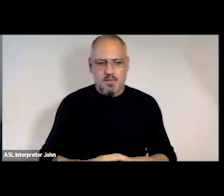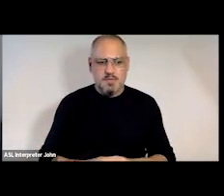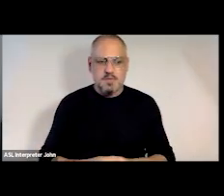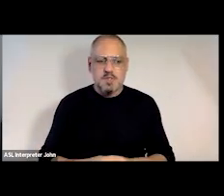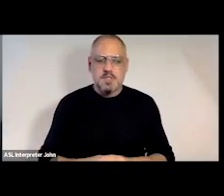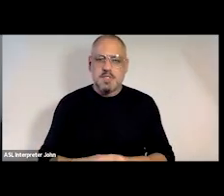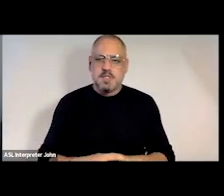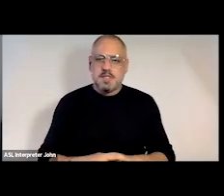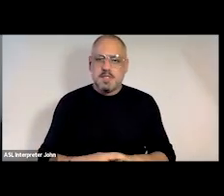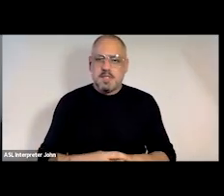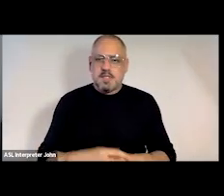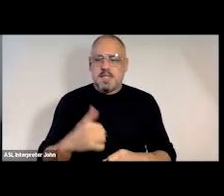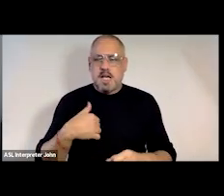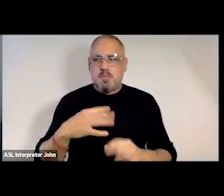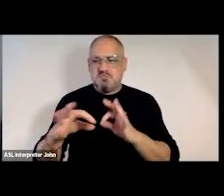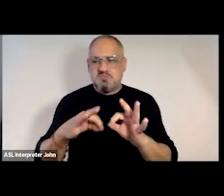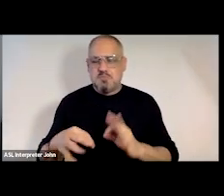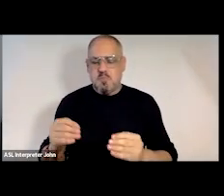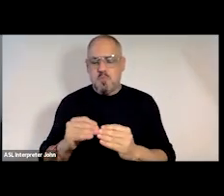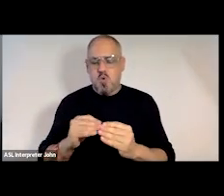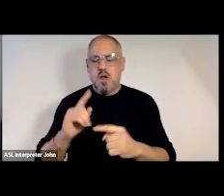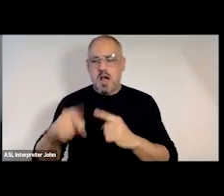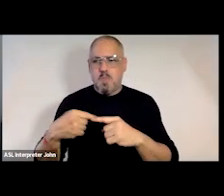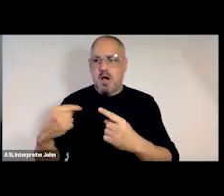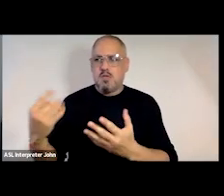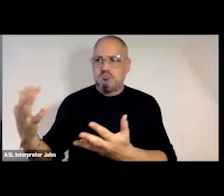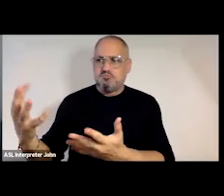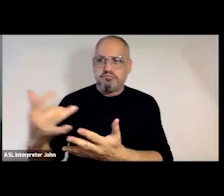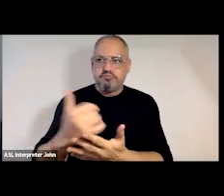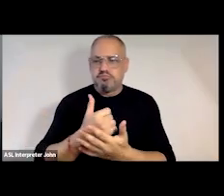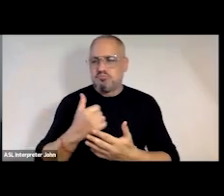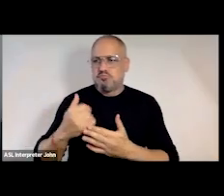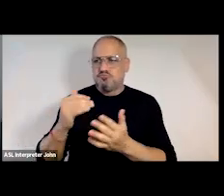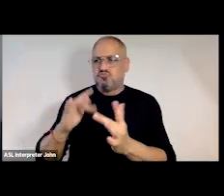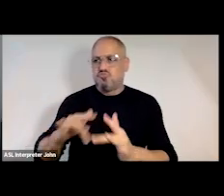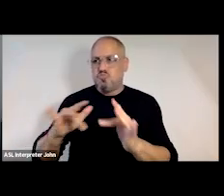and I'm gonna talk a little bit about collecting the records. So gathering a person's medical records